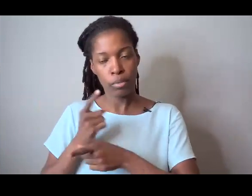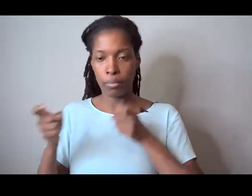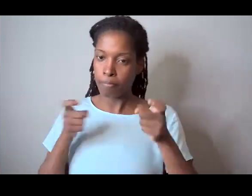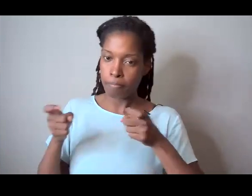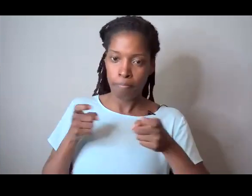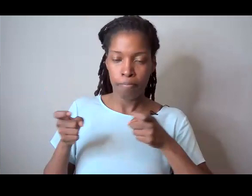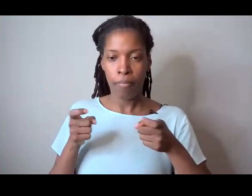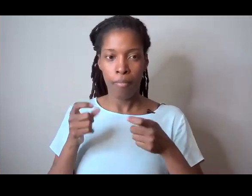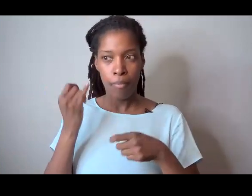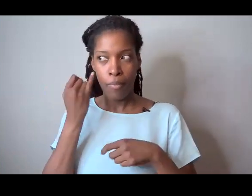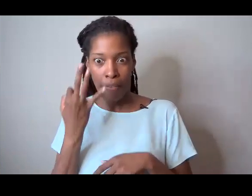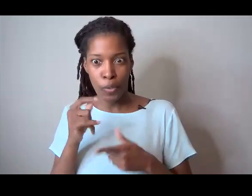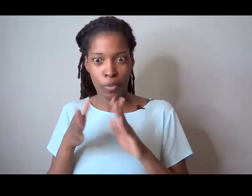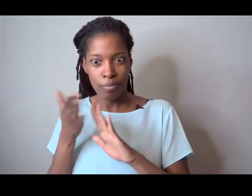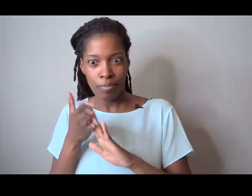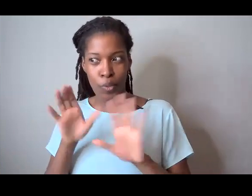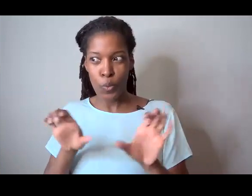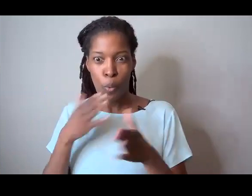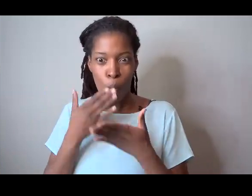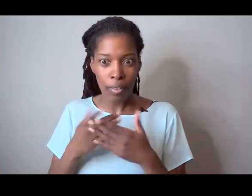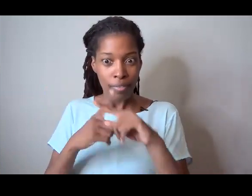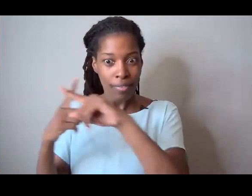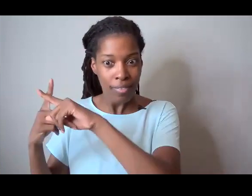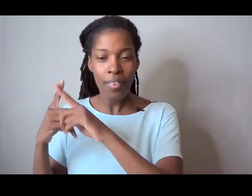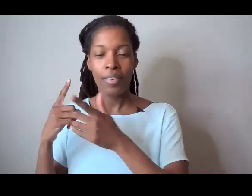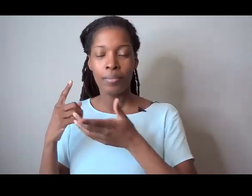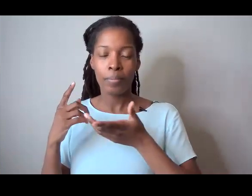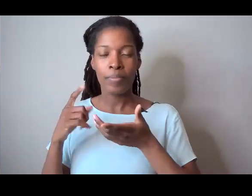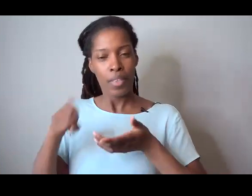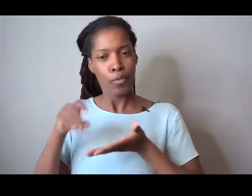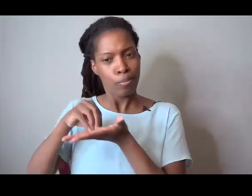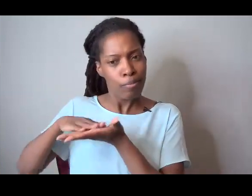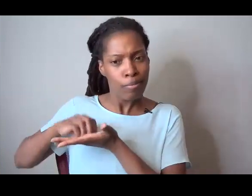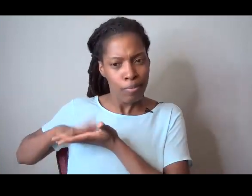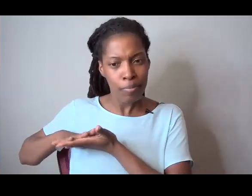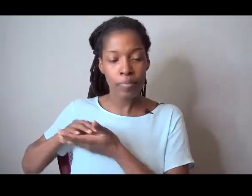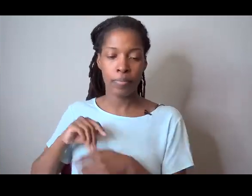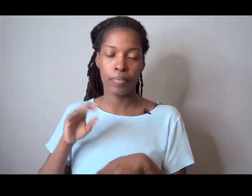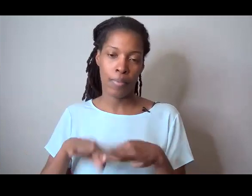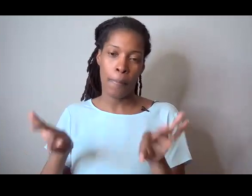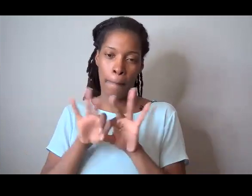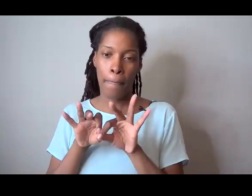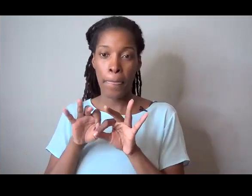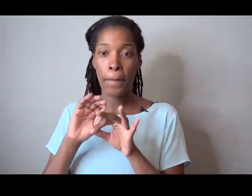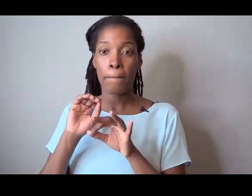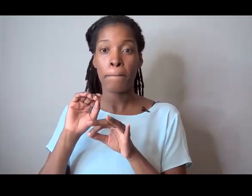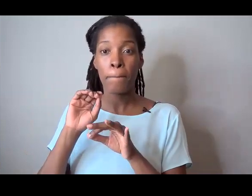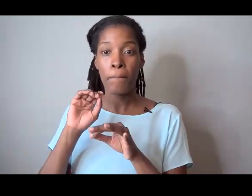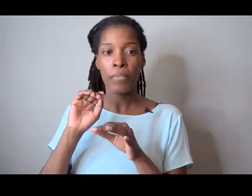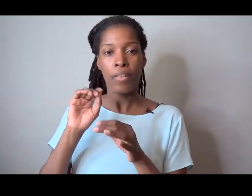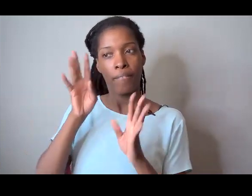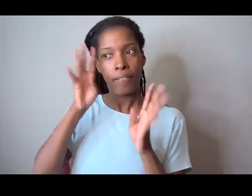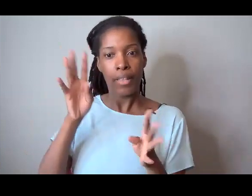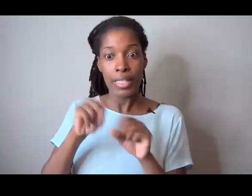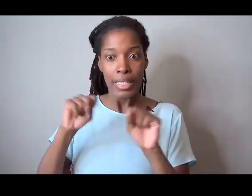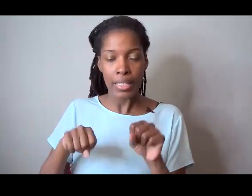Knowing if you're doing okay, if the business is going all right. Come up with a system for tracking